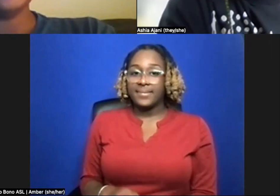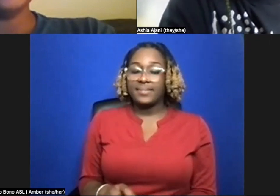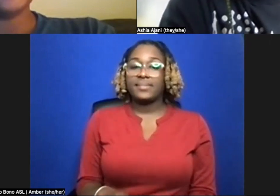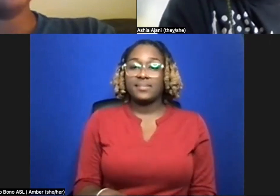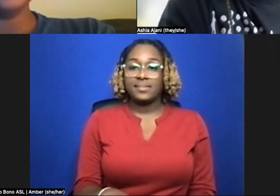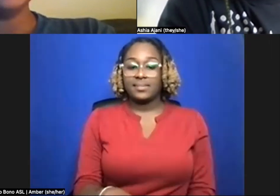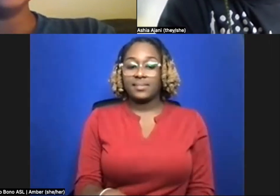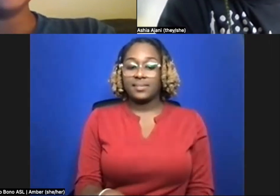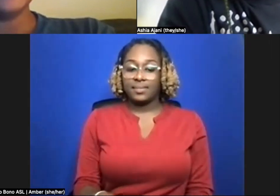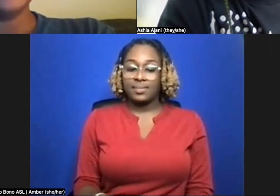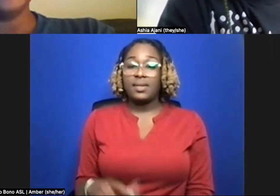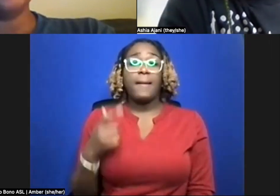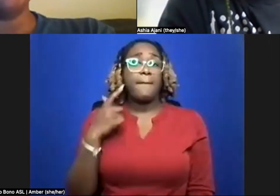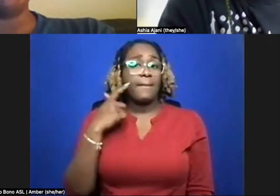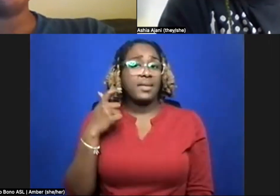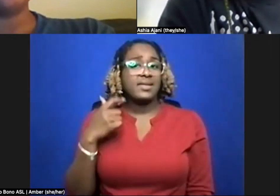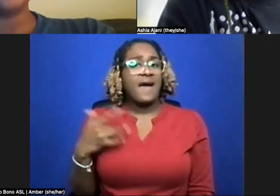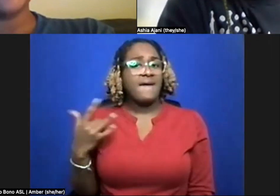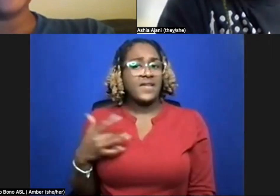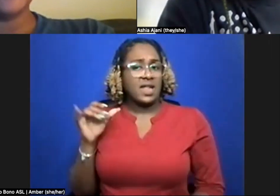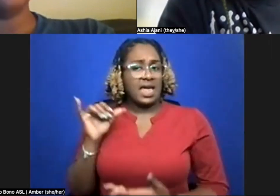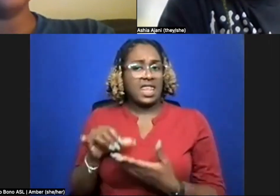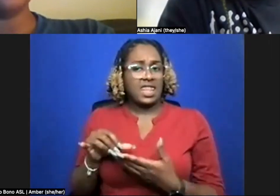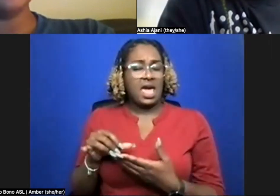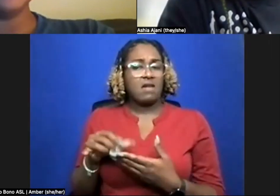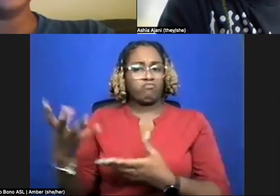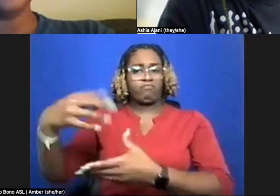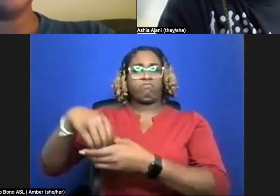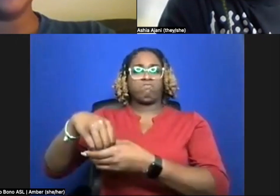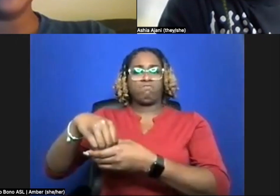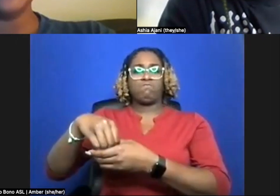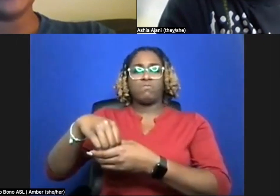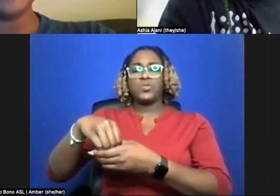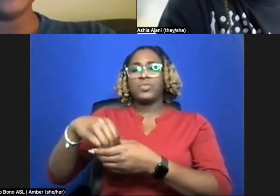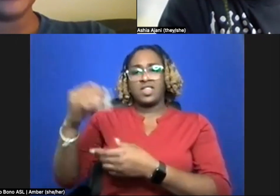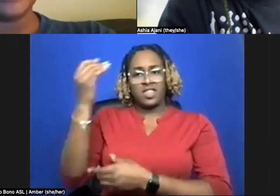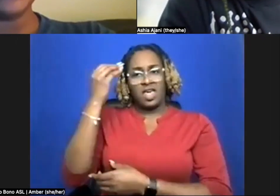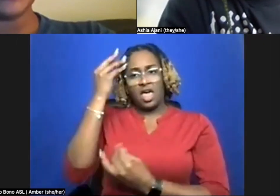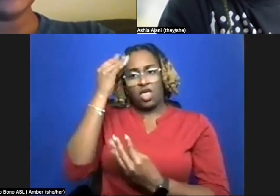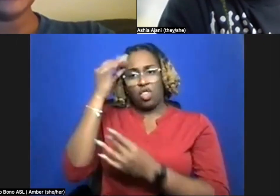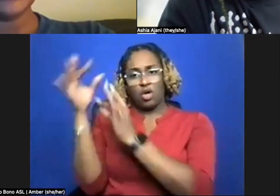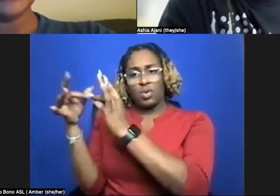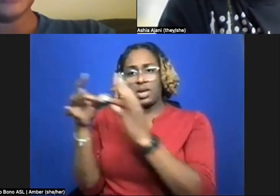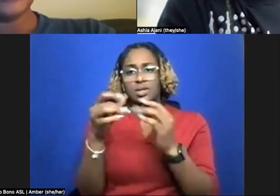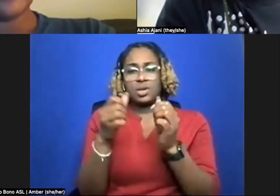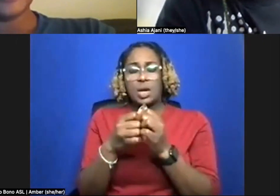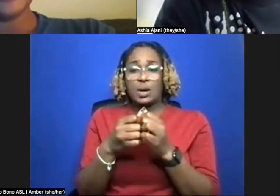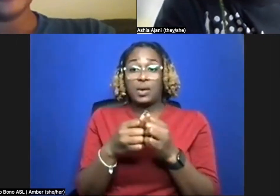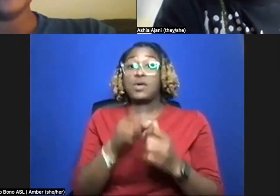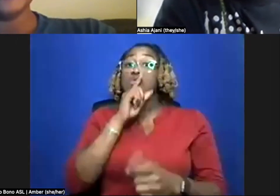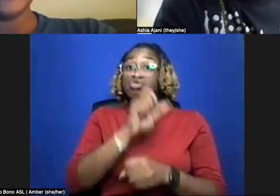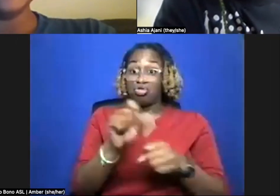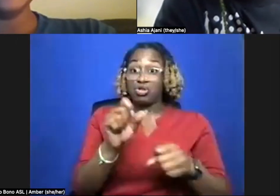encapsulates that, um, that fraught relationship between certainty and uncertainty; where like